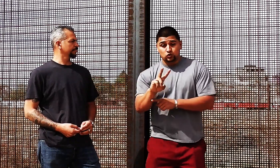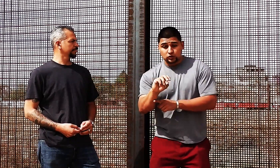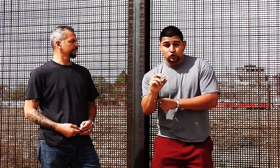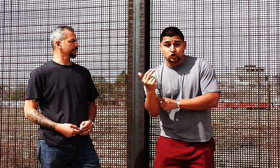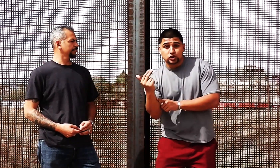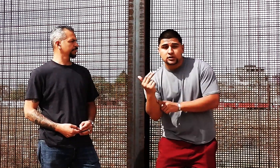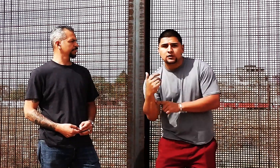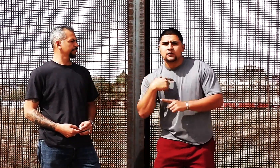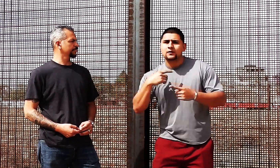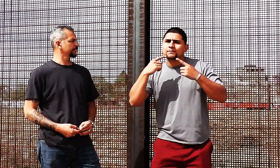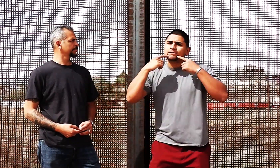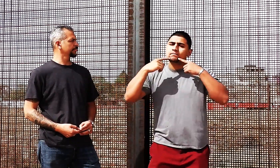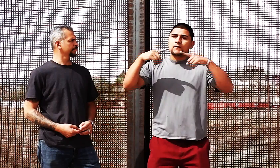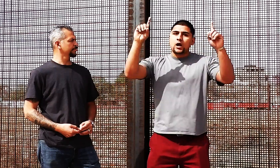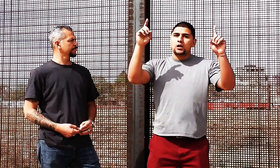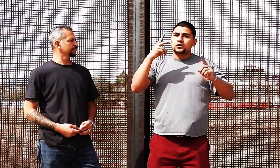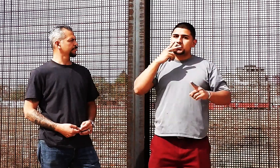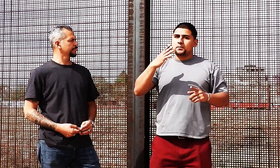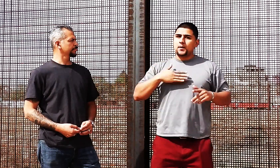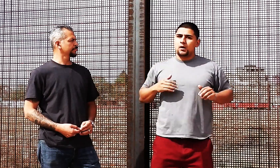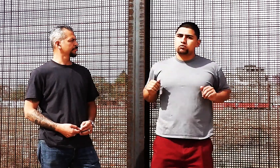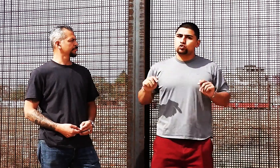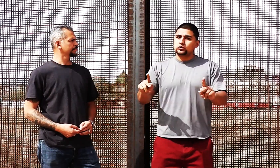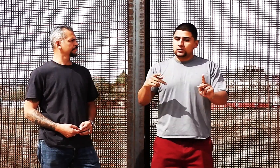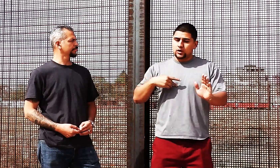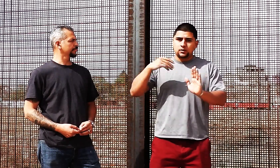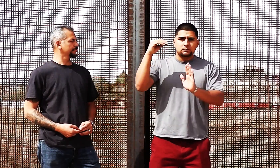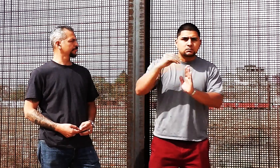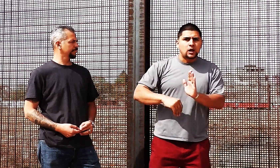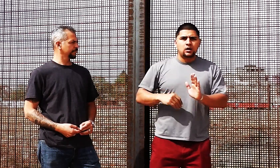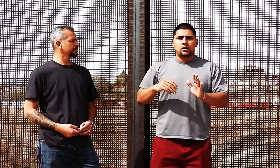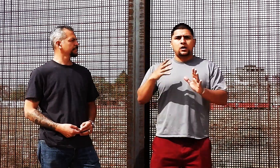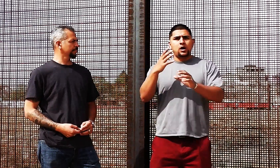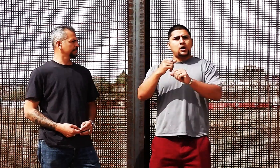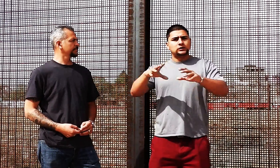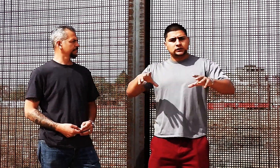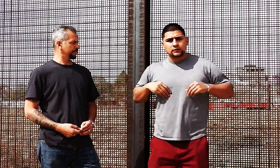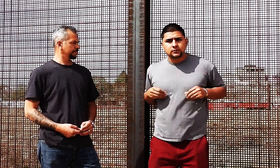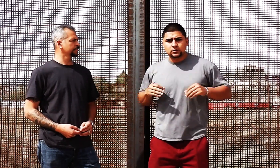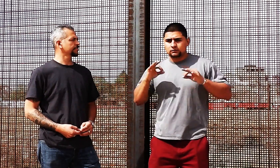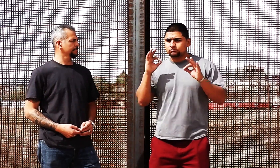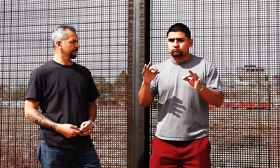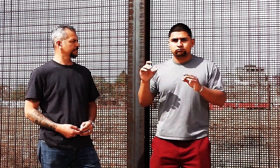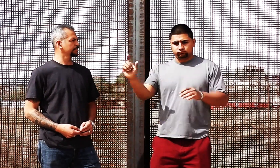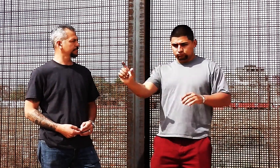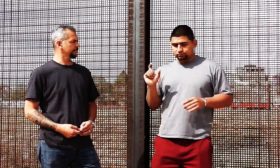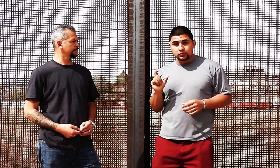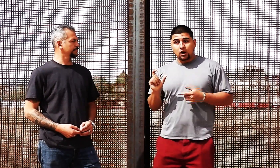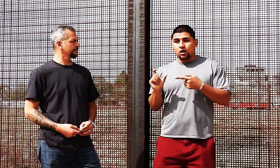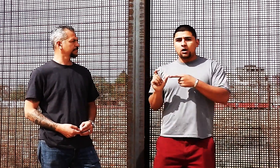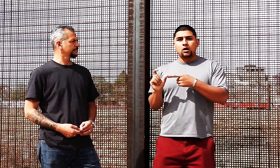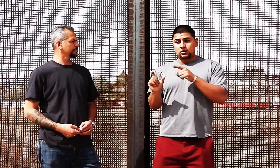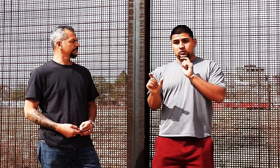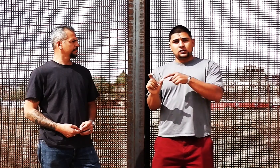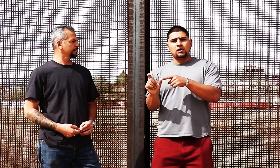During the year of 2013, I finally see opportunities. I applied. I got accepted. I got card.